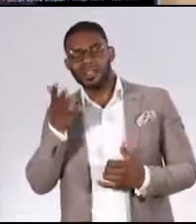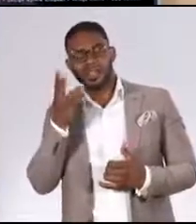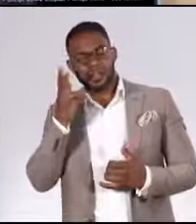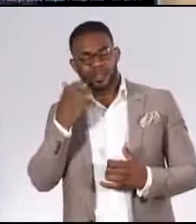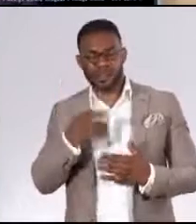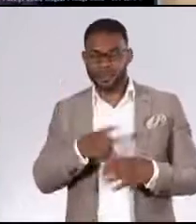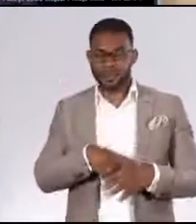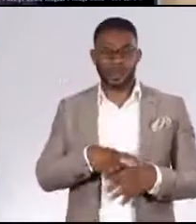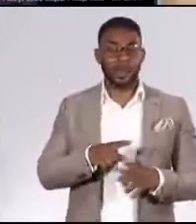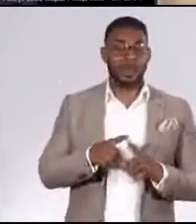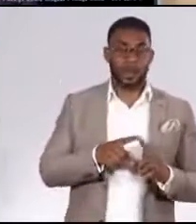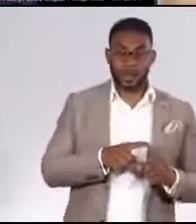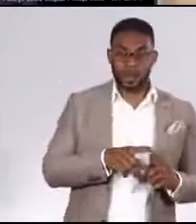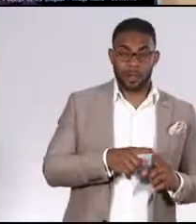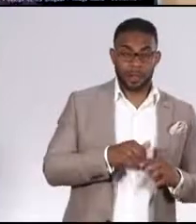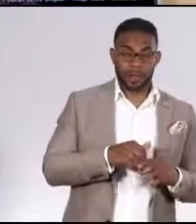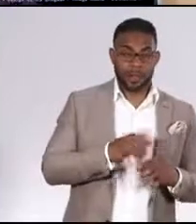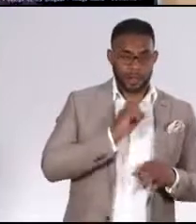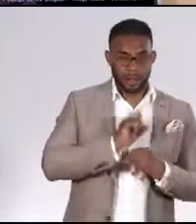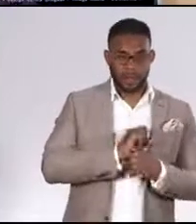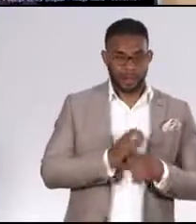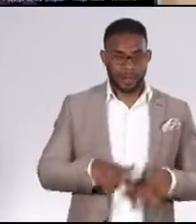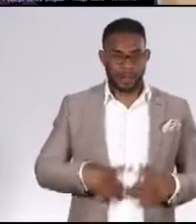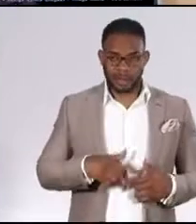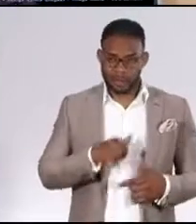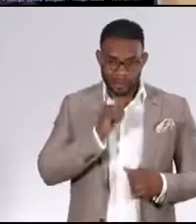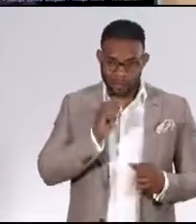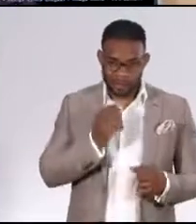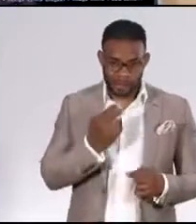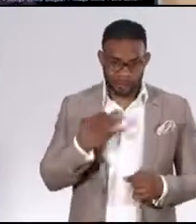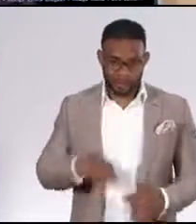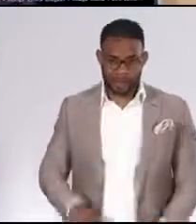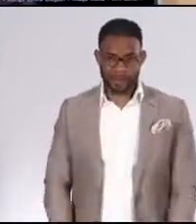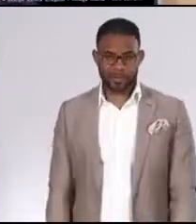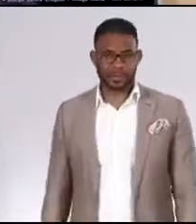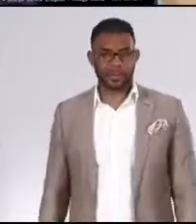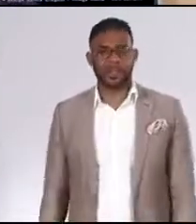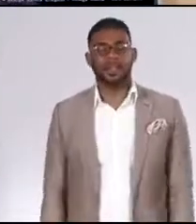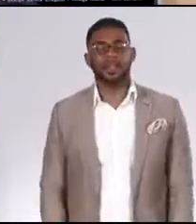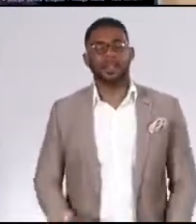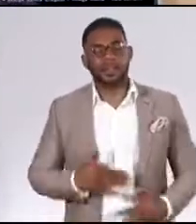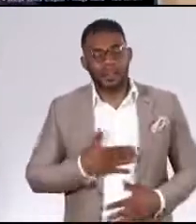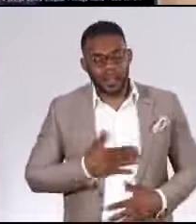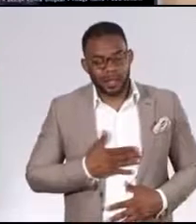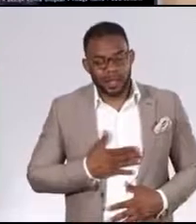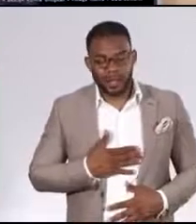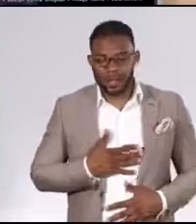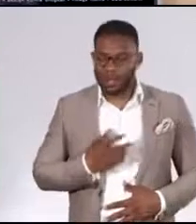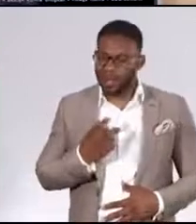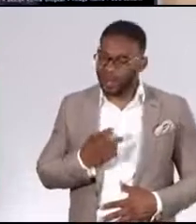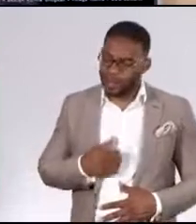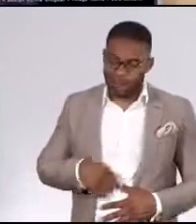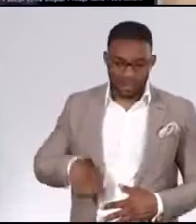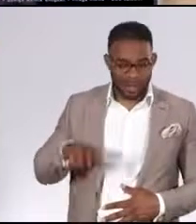Although in practical life, it was not useful, but it was mine and it was so hard. To let. It go.